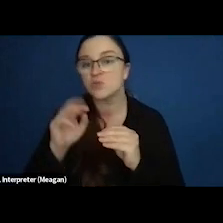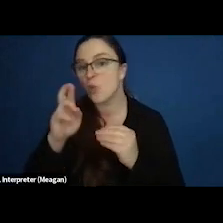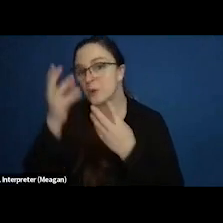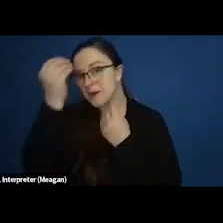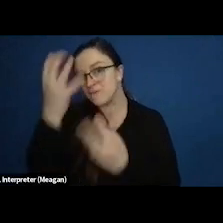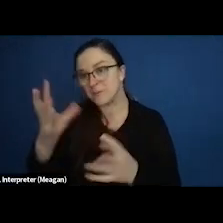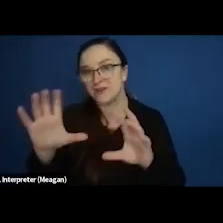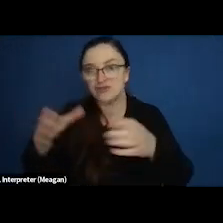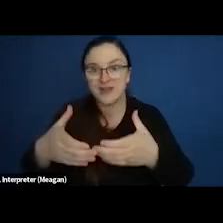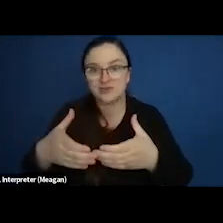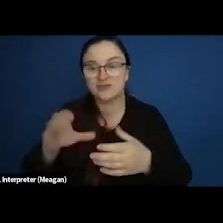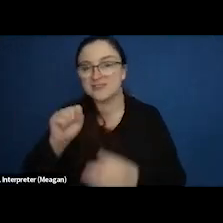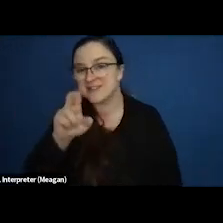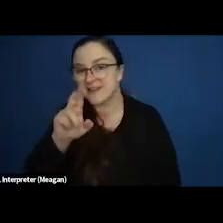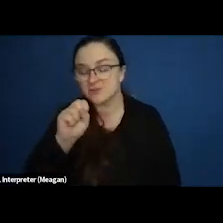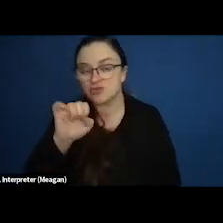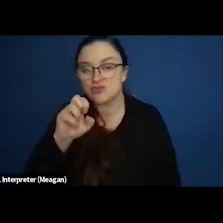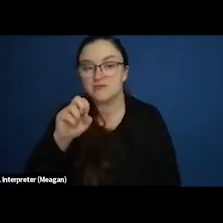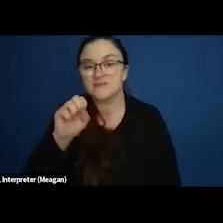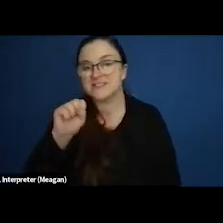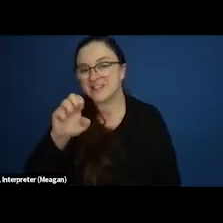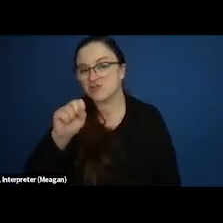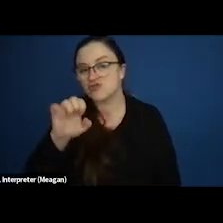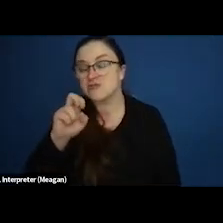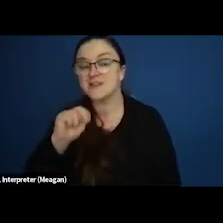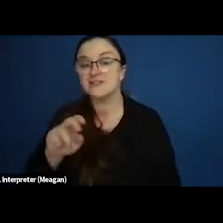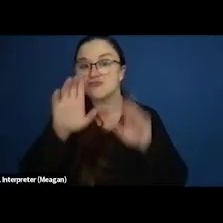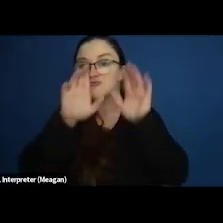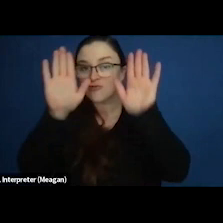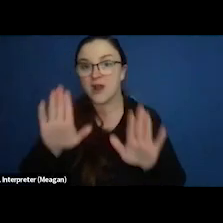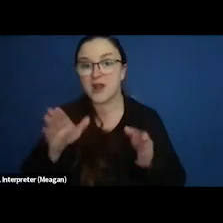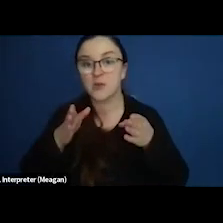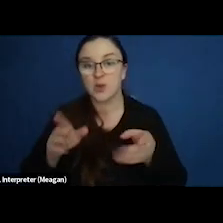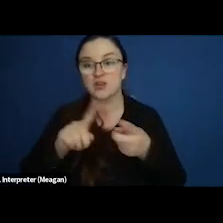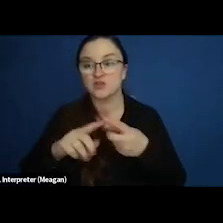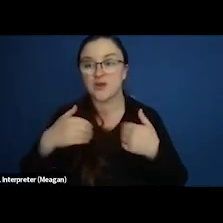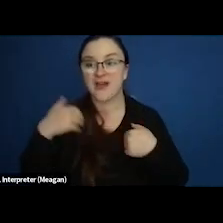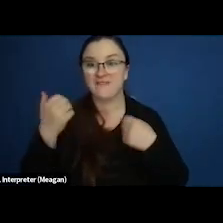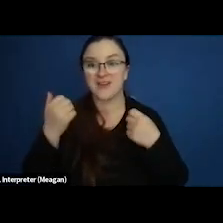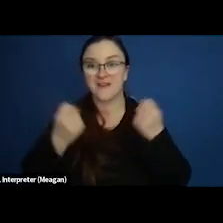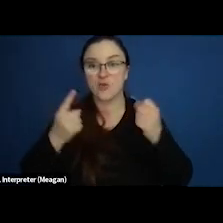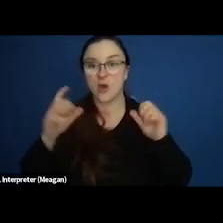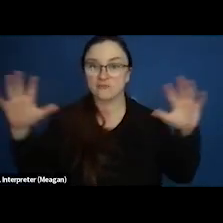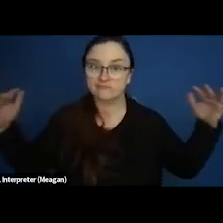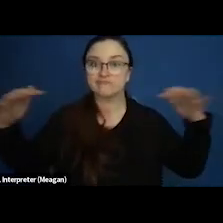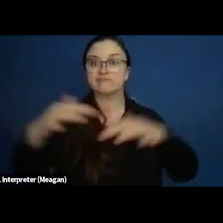is a great way to get the community in one place to meet with them. Thank you.